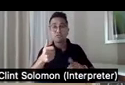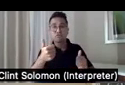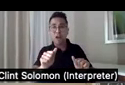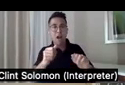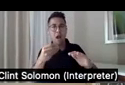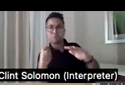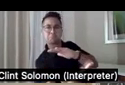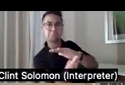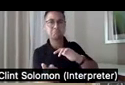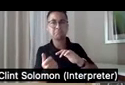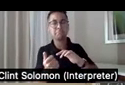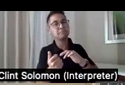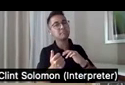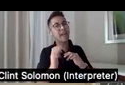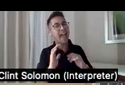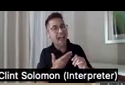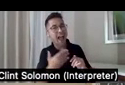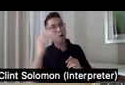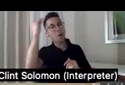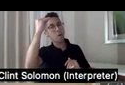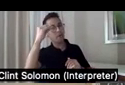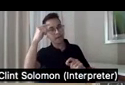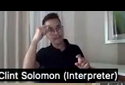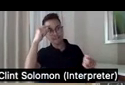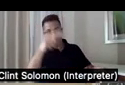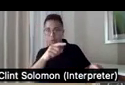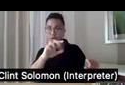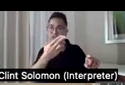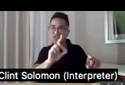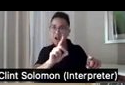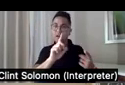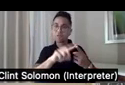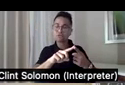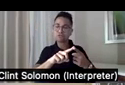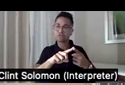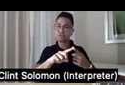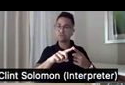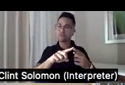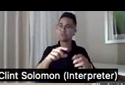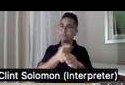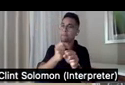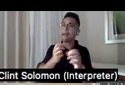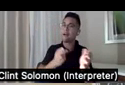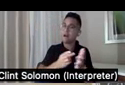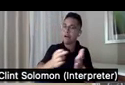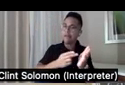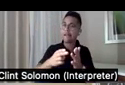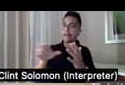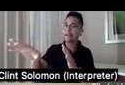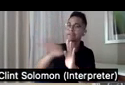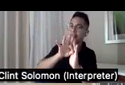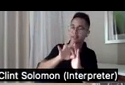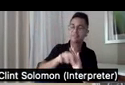child's opportunity to make an authentic selection i understand that this is tempting because we want